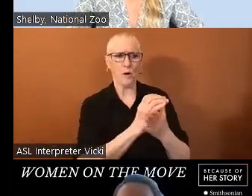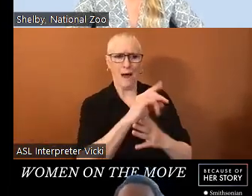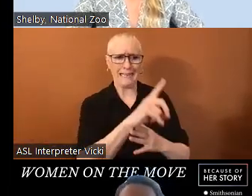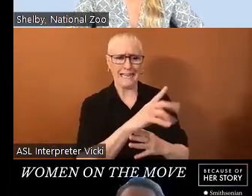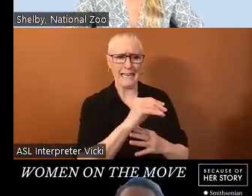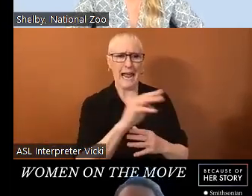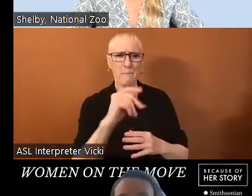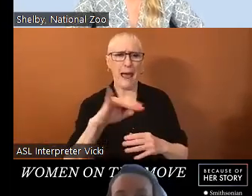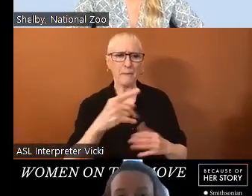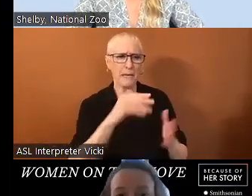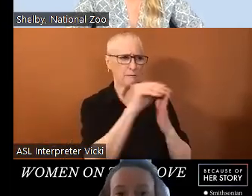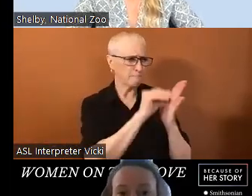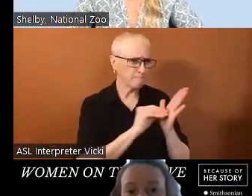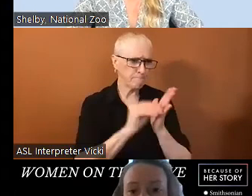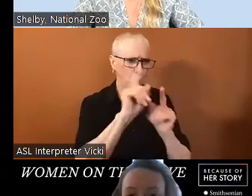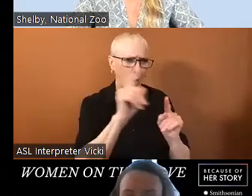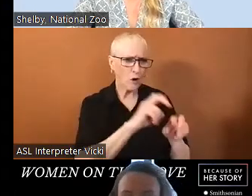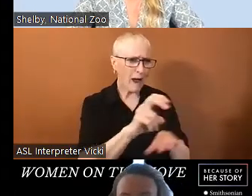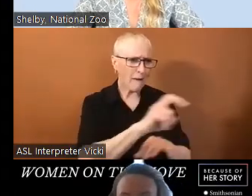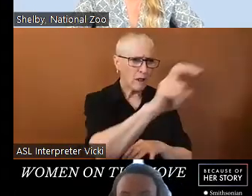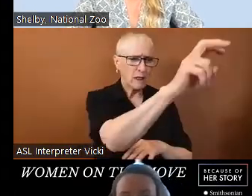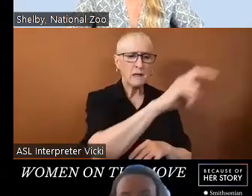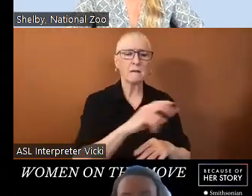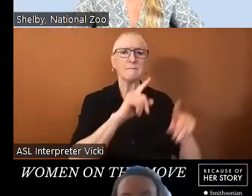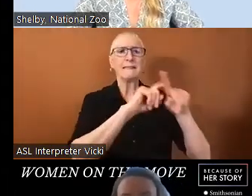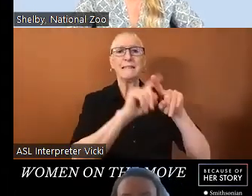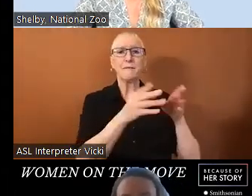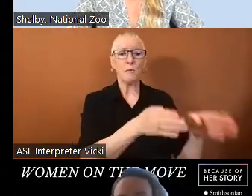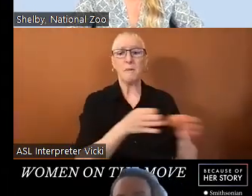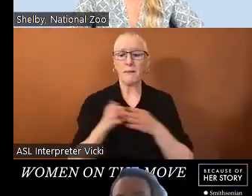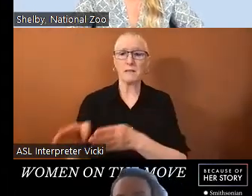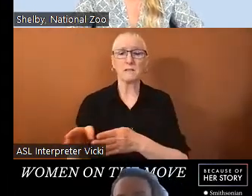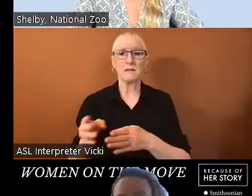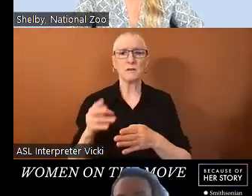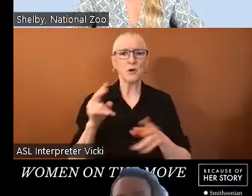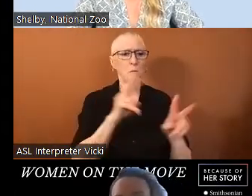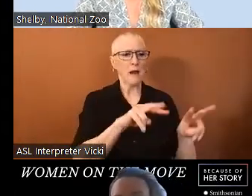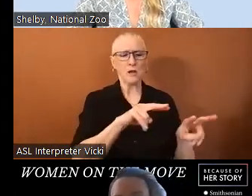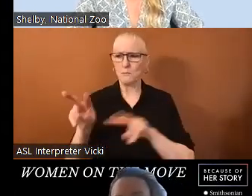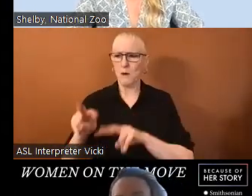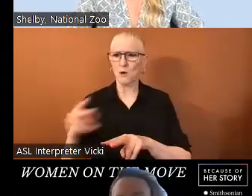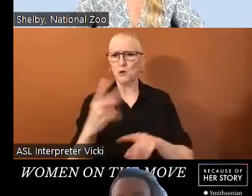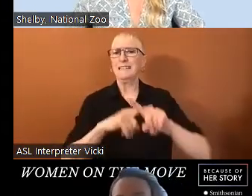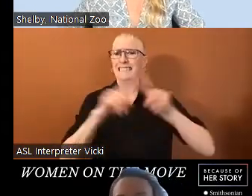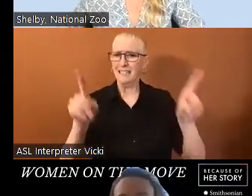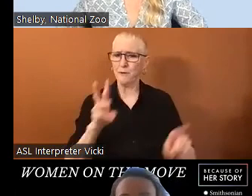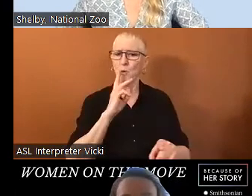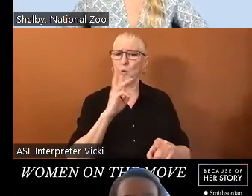where the whales travel, different methods for monitoring two different aquatic specie. We have